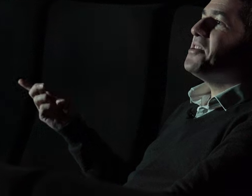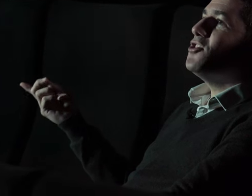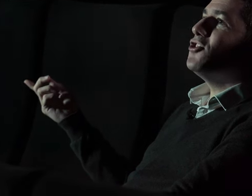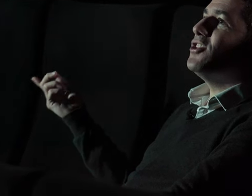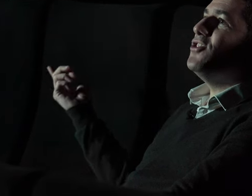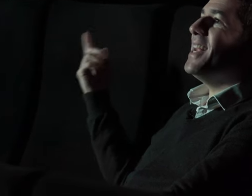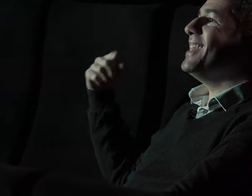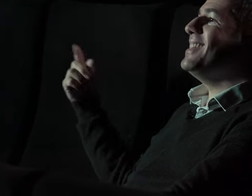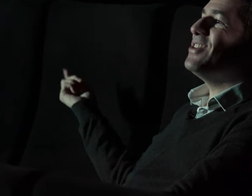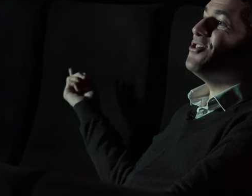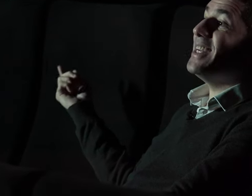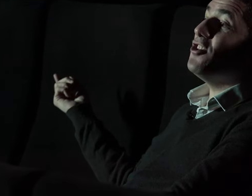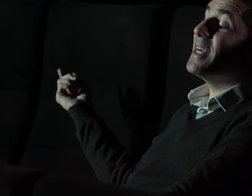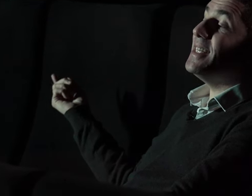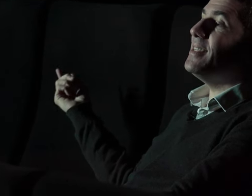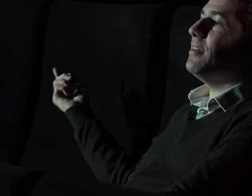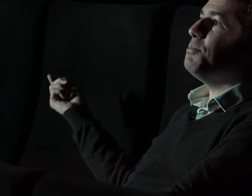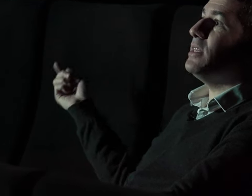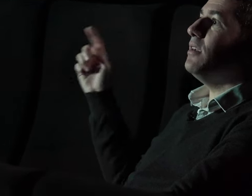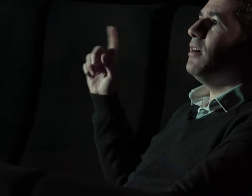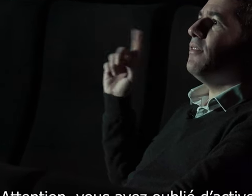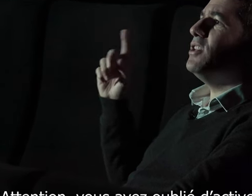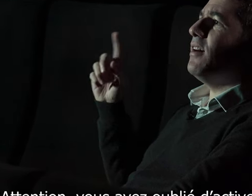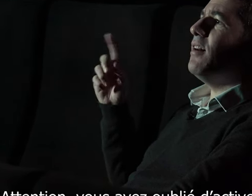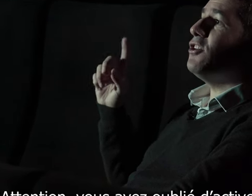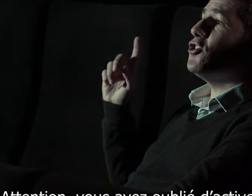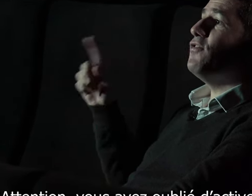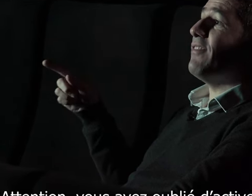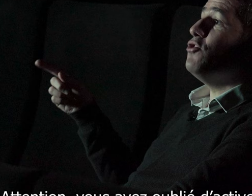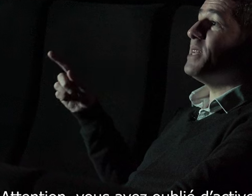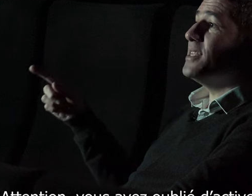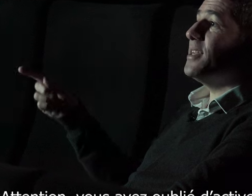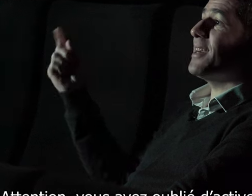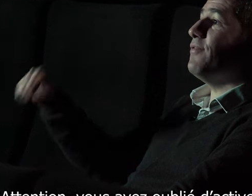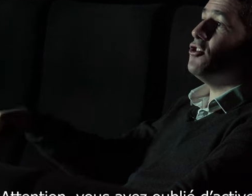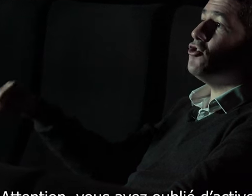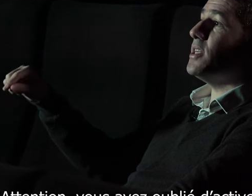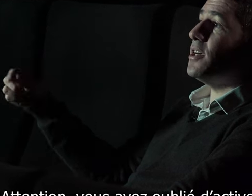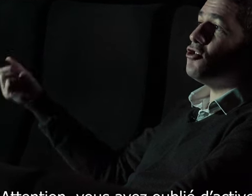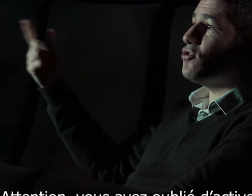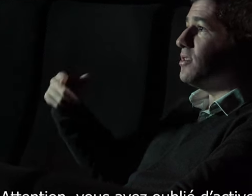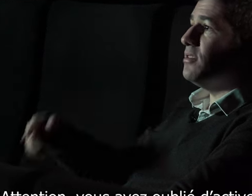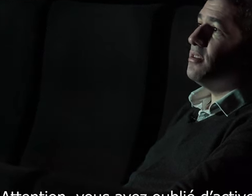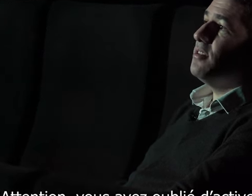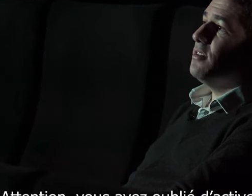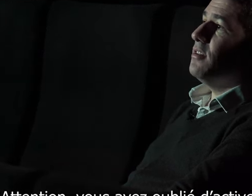I had to go to the cash register to say: “Attention, you forgot to activate the subtitles.”